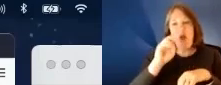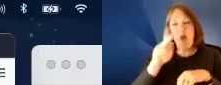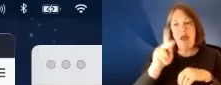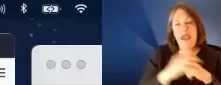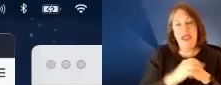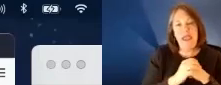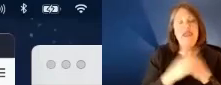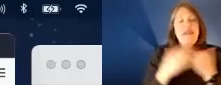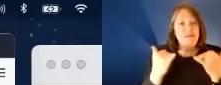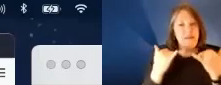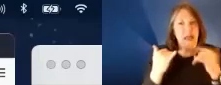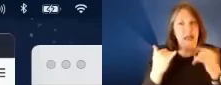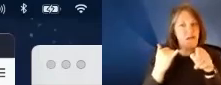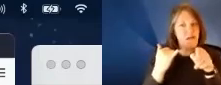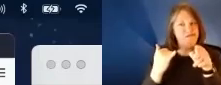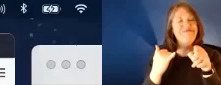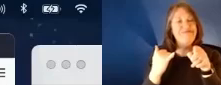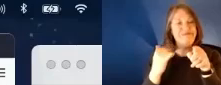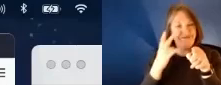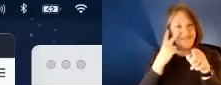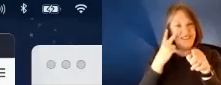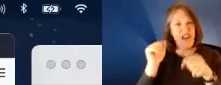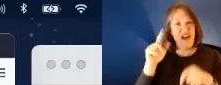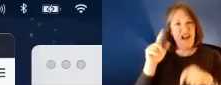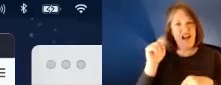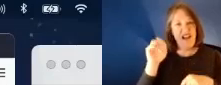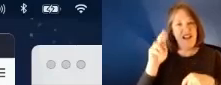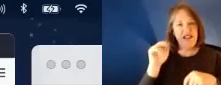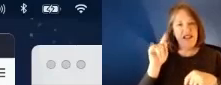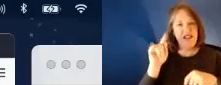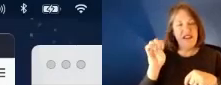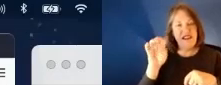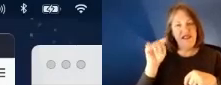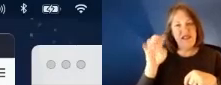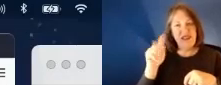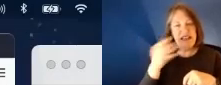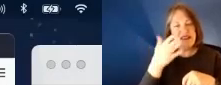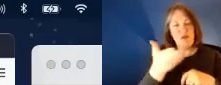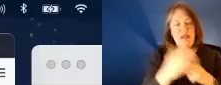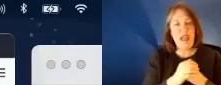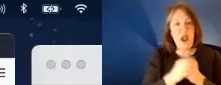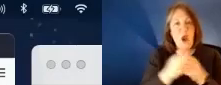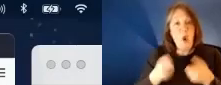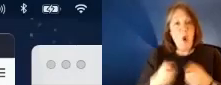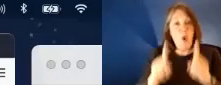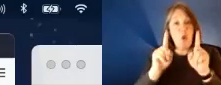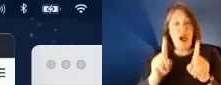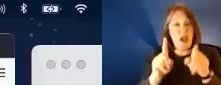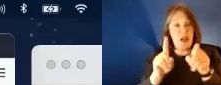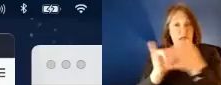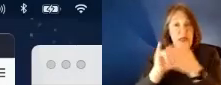we have got the alternative text there. 07:00:14 While I have that open, actually,